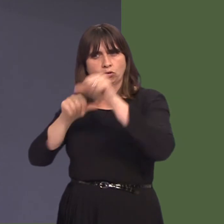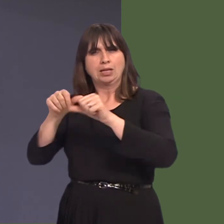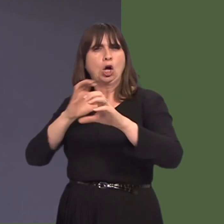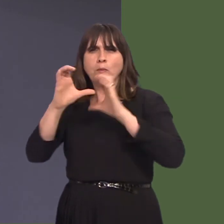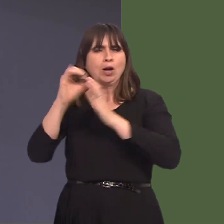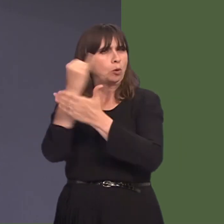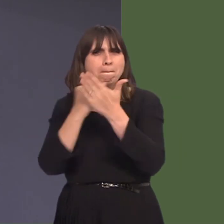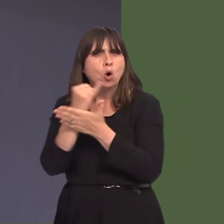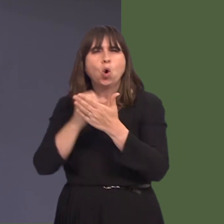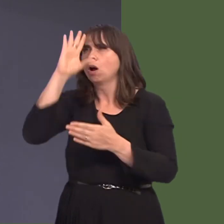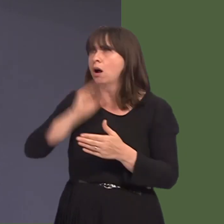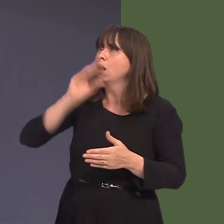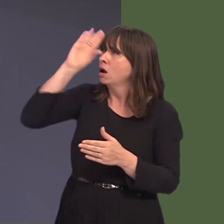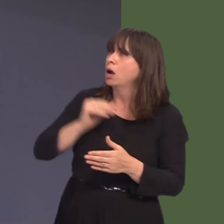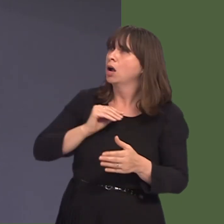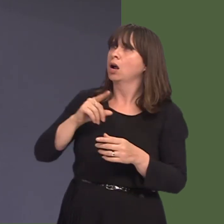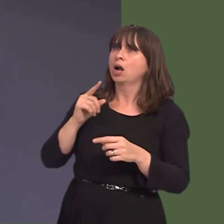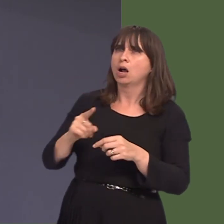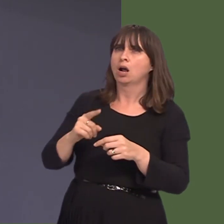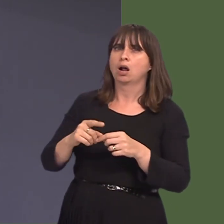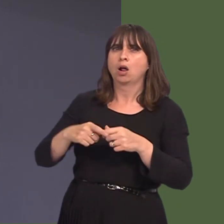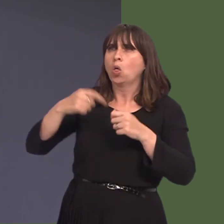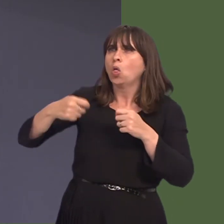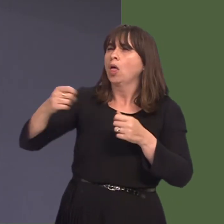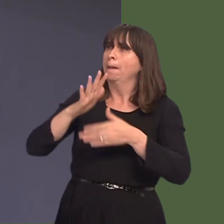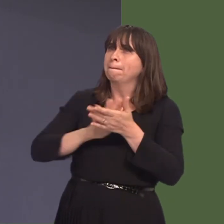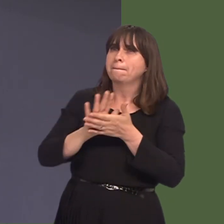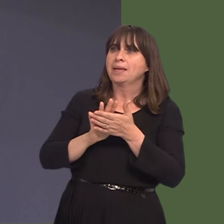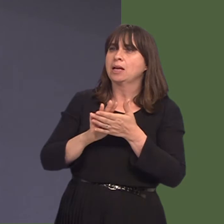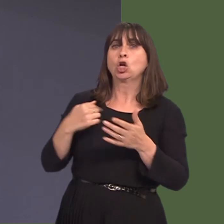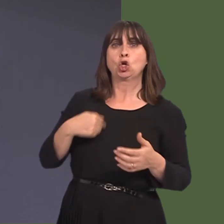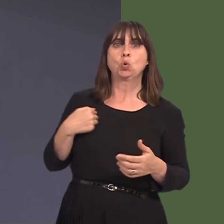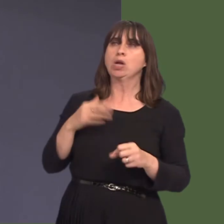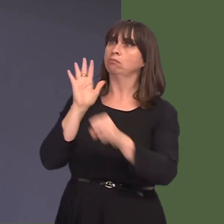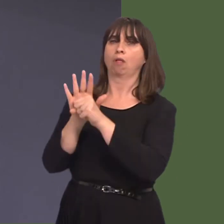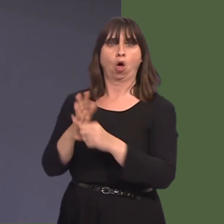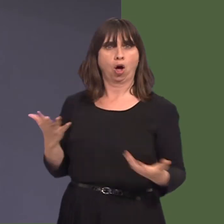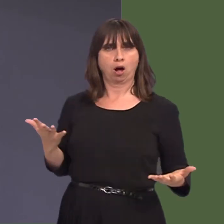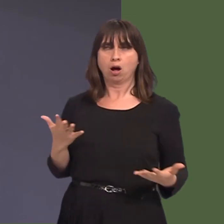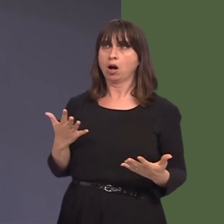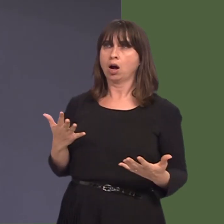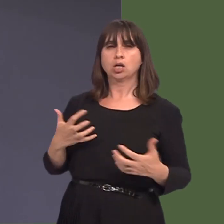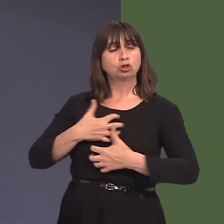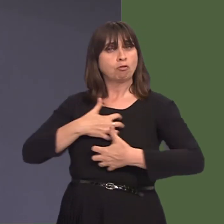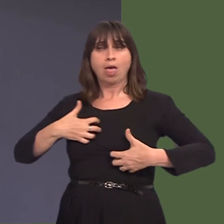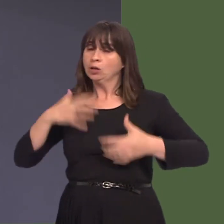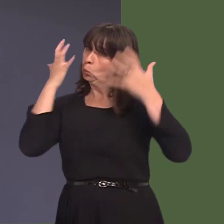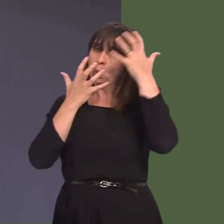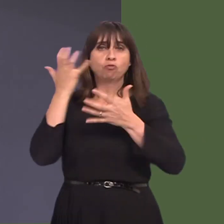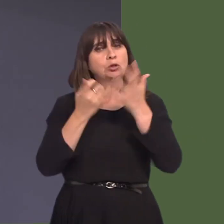and not undertaken in a timely manner, effectively preventing union representation and causing serious distress and worry to all staff concerned.